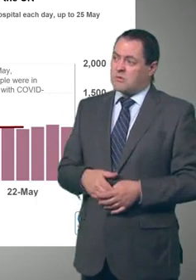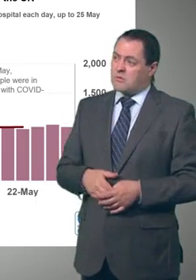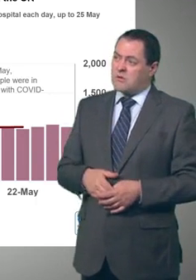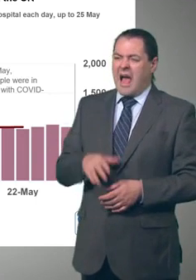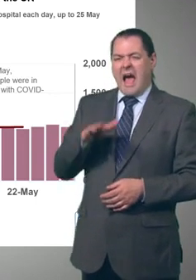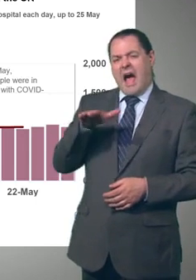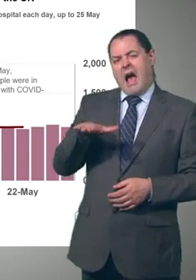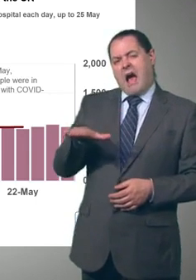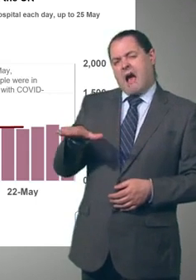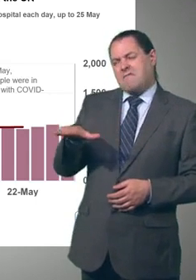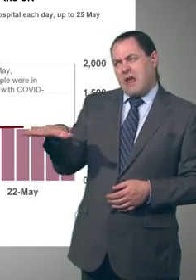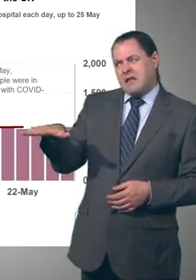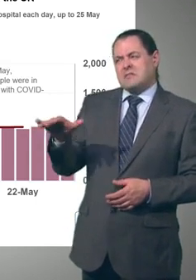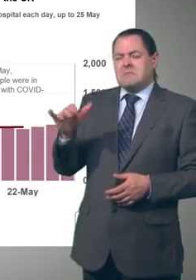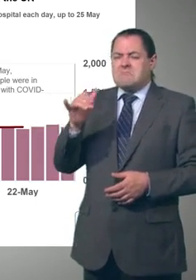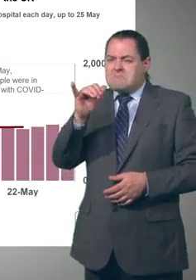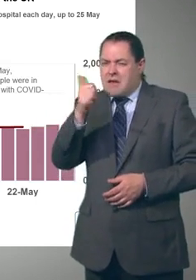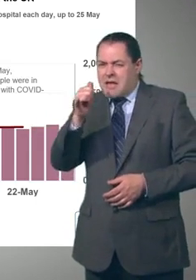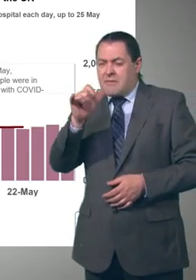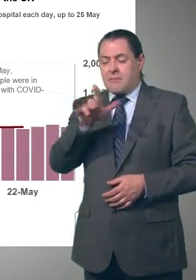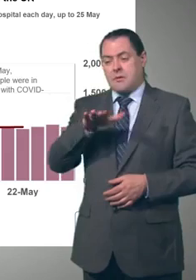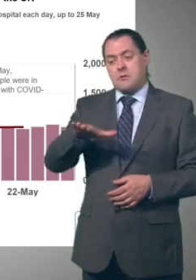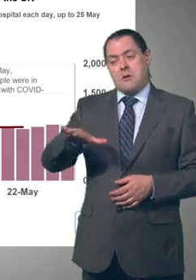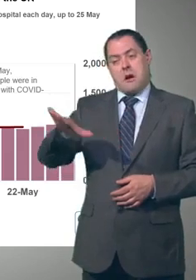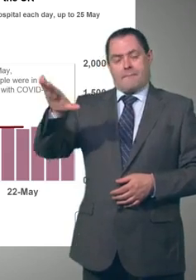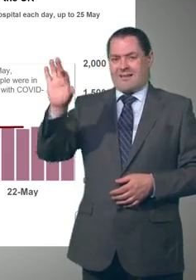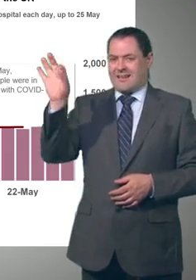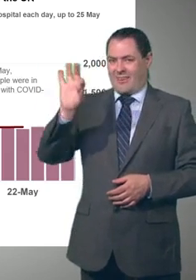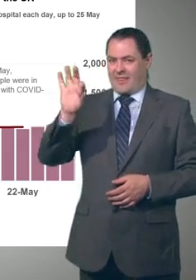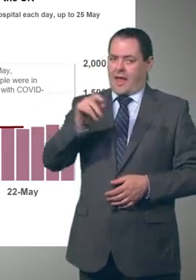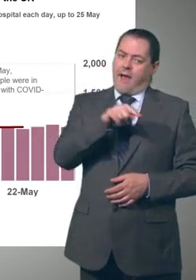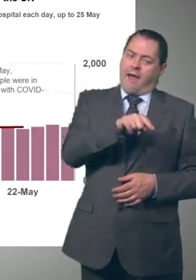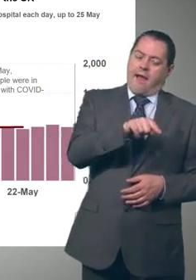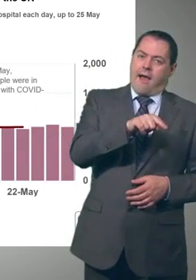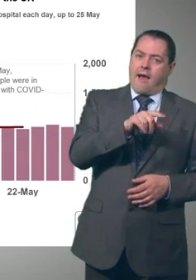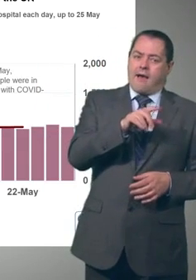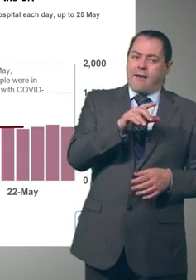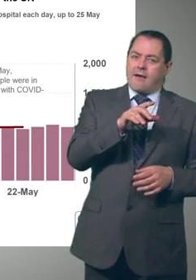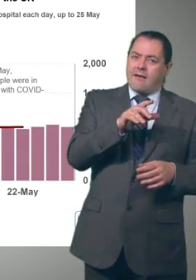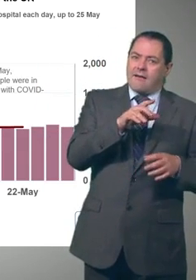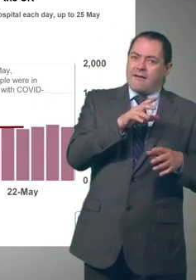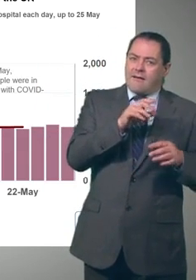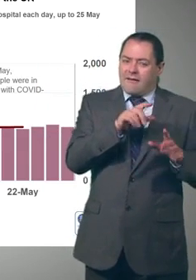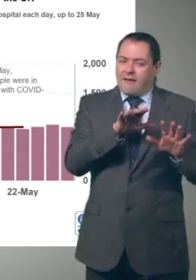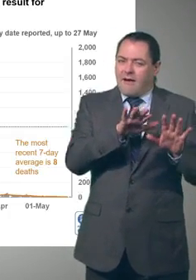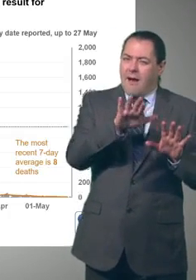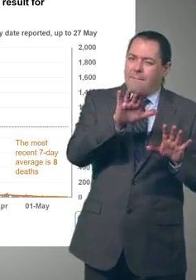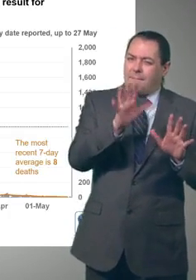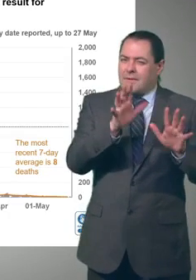seeing a sharp. Increase in cases in hospital admissions